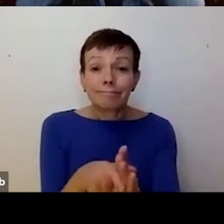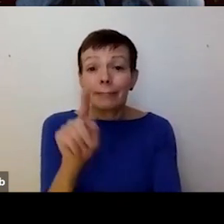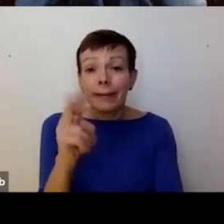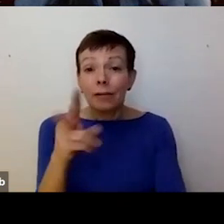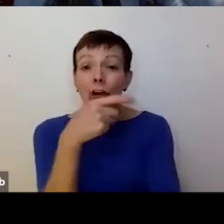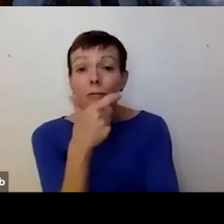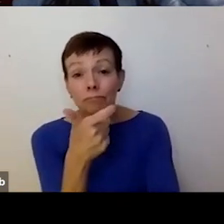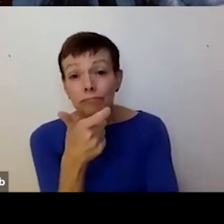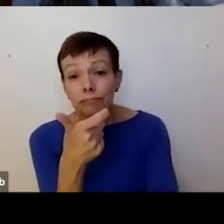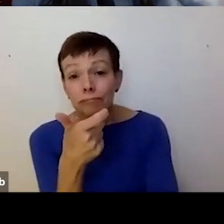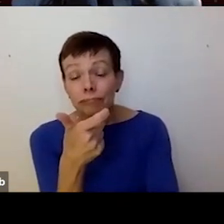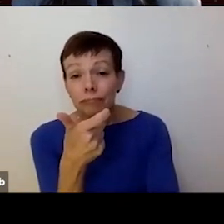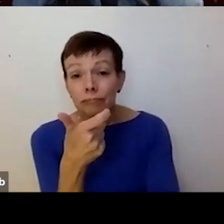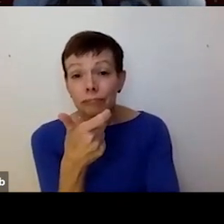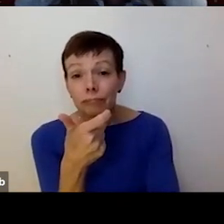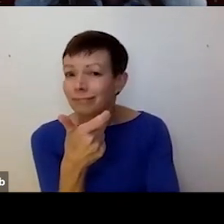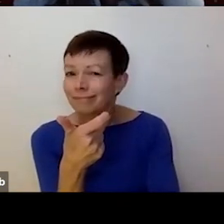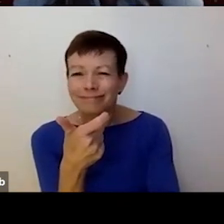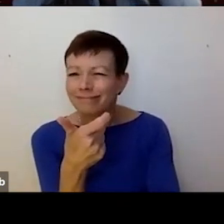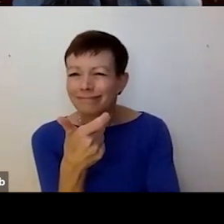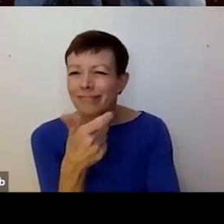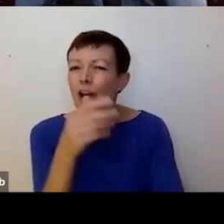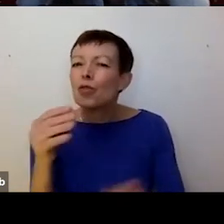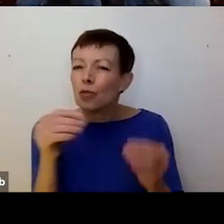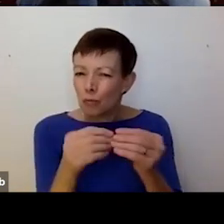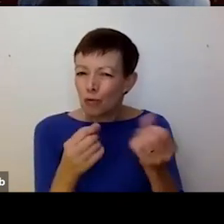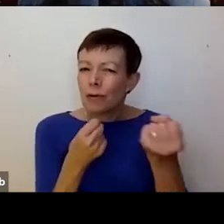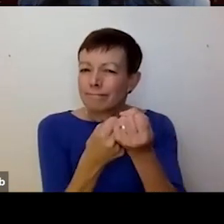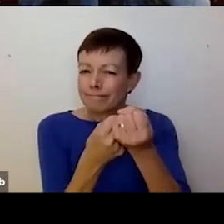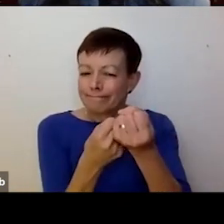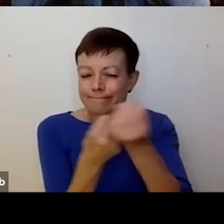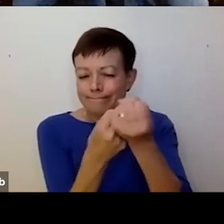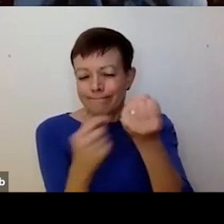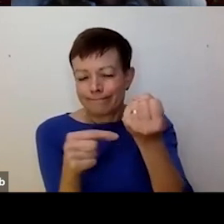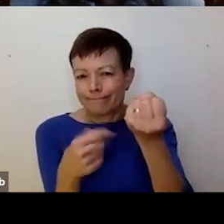on a Wednesday, or whatever day it is Tuesday. So, I really encourage you